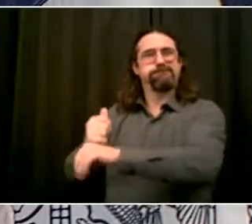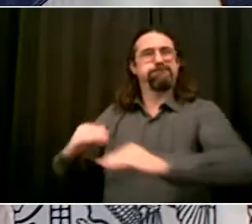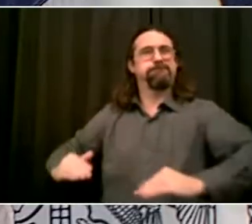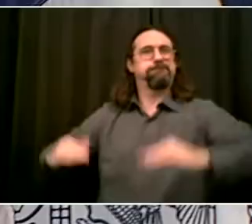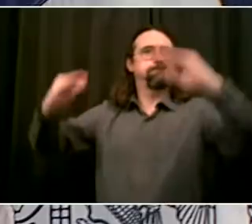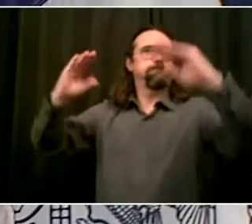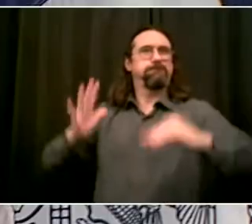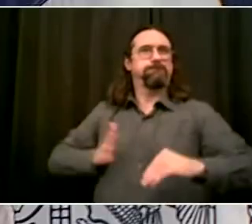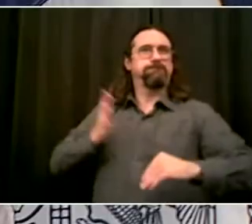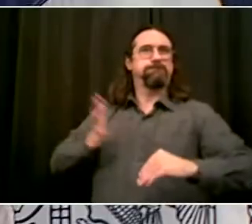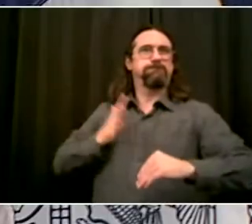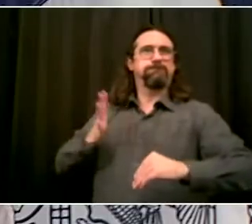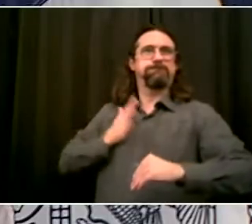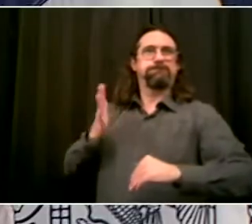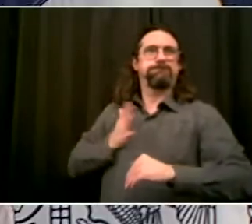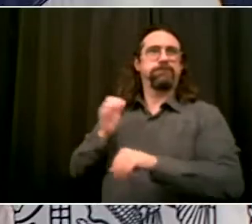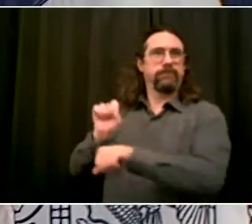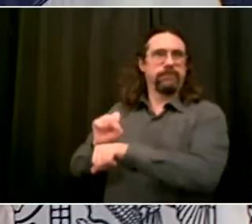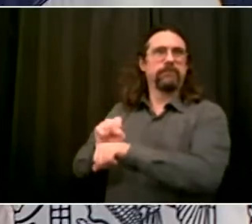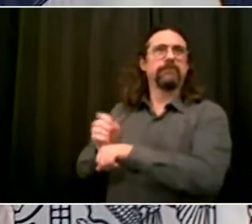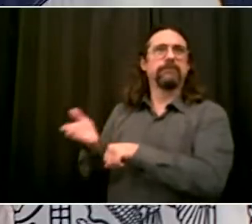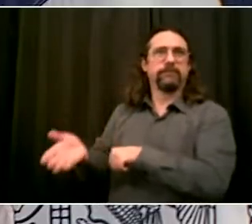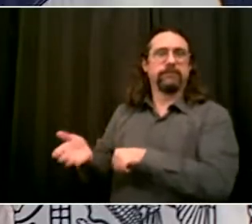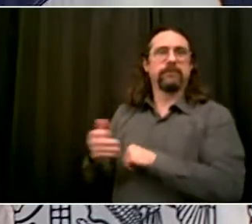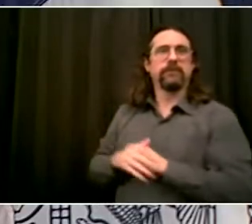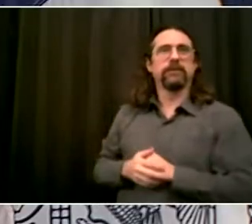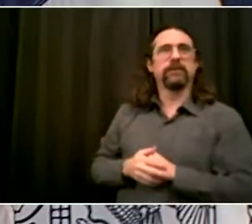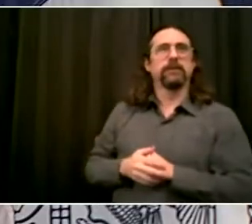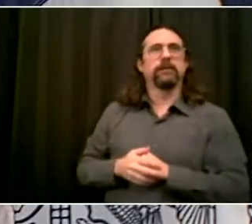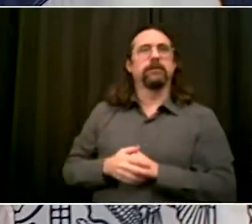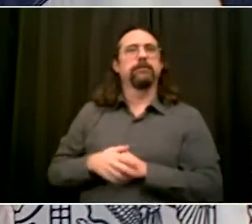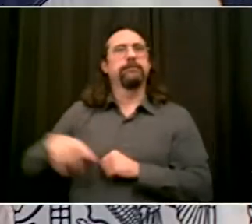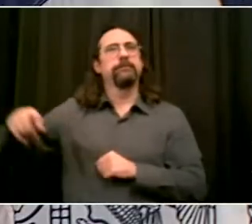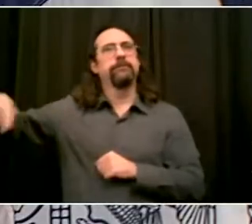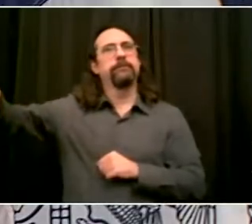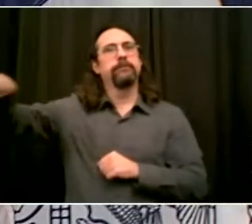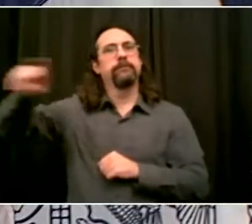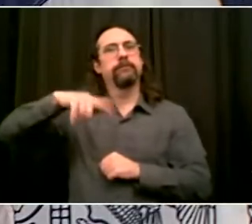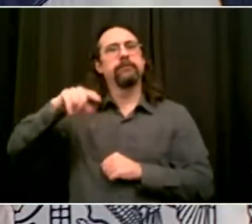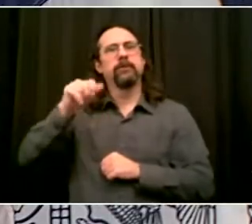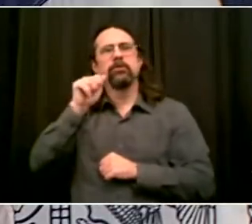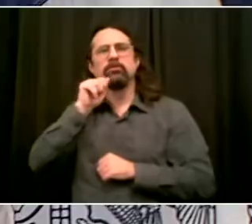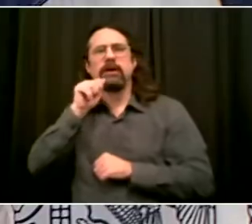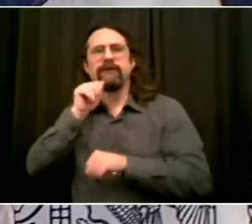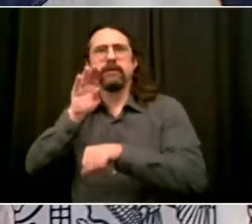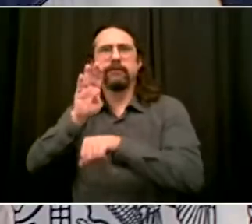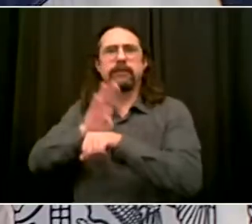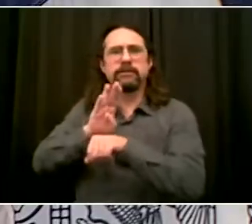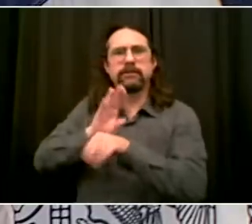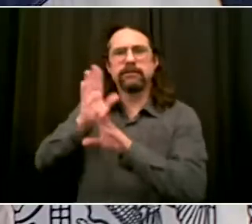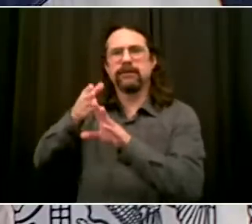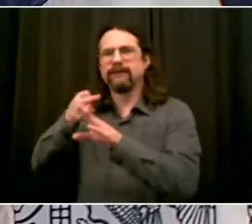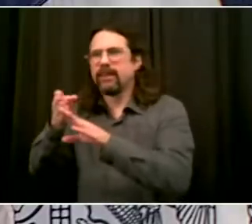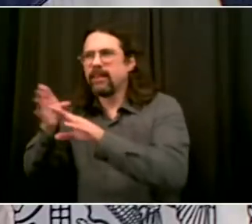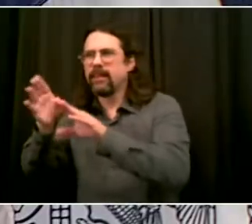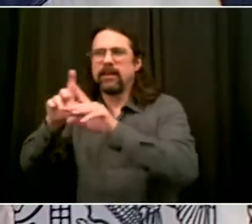PRIVATE SECTOR. IN TERMS OF RESEARCH GRANTS THAT ARE GOING TO BE FOLLOWING